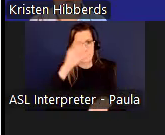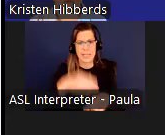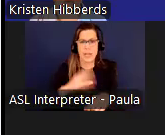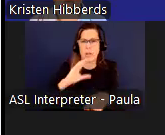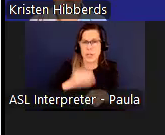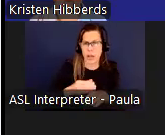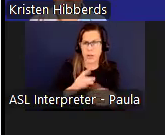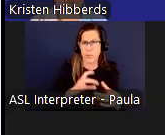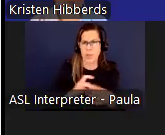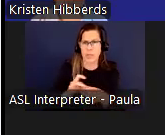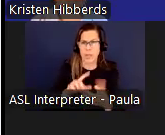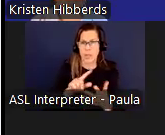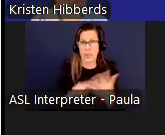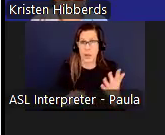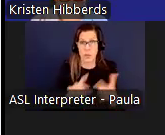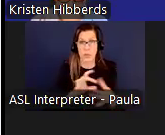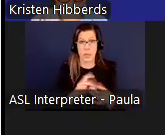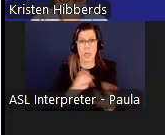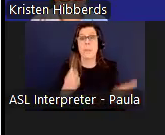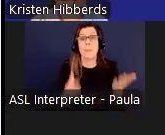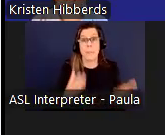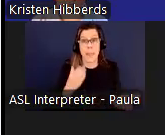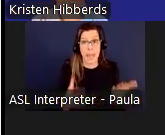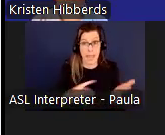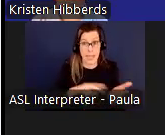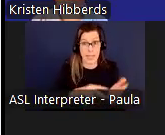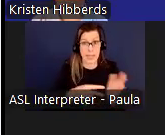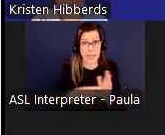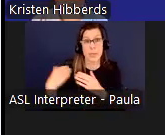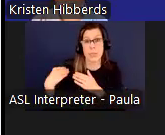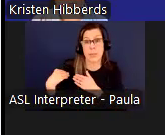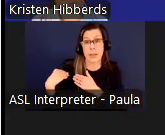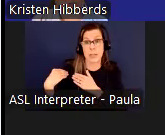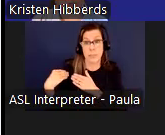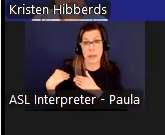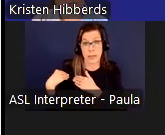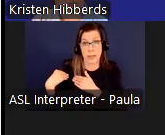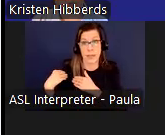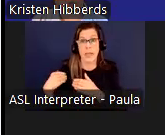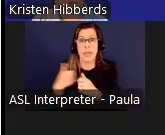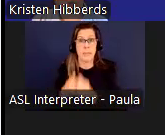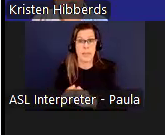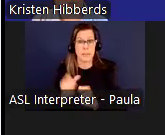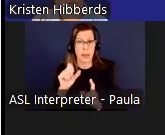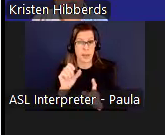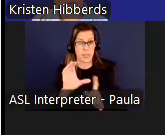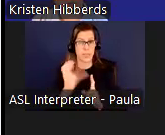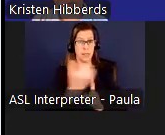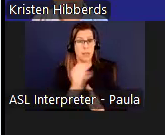Those relationships may indicate responsibility based off of the circumstances, but not always must.